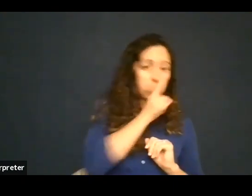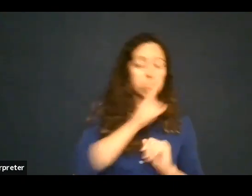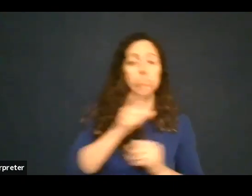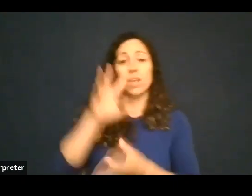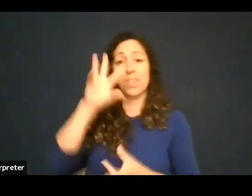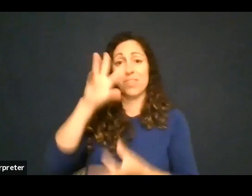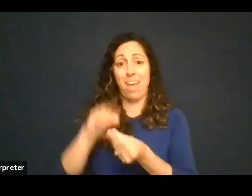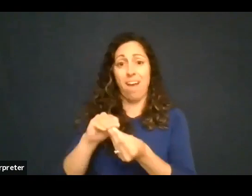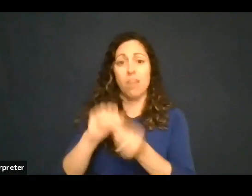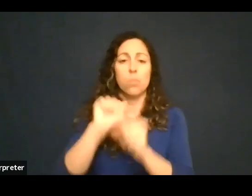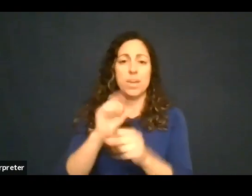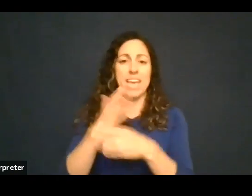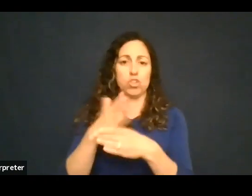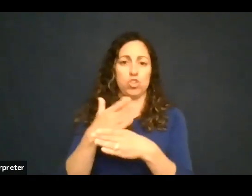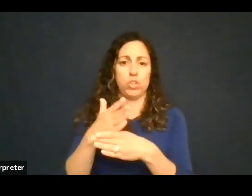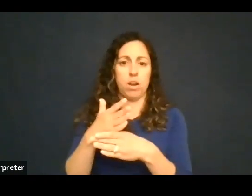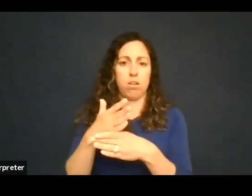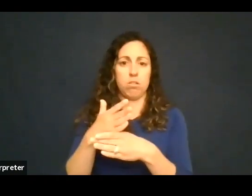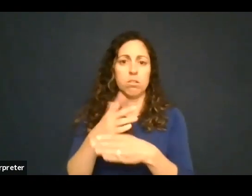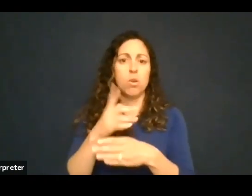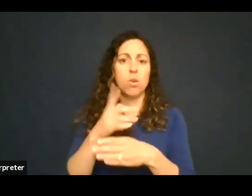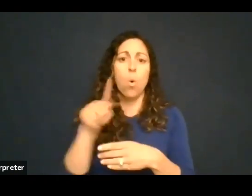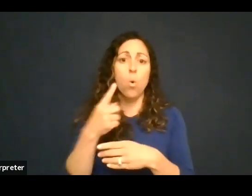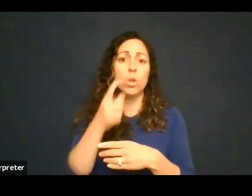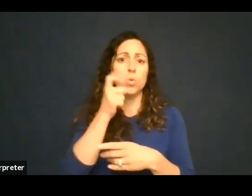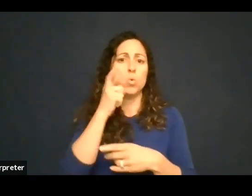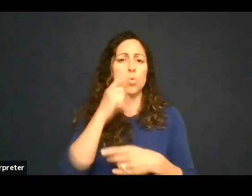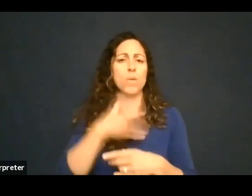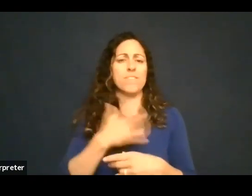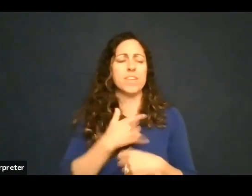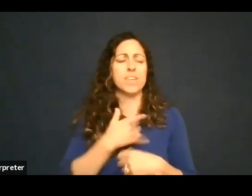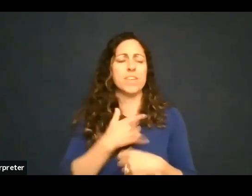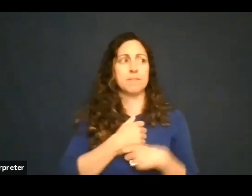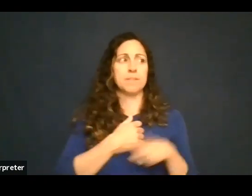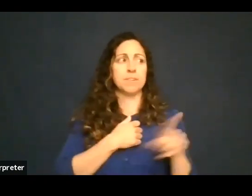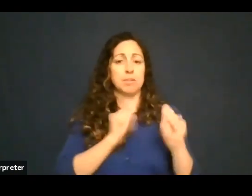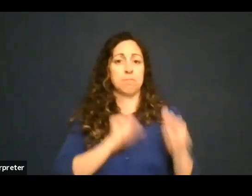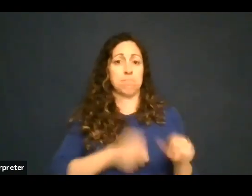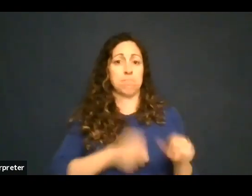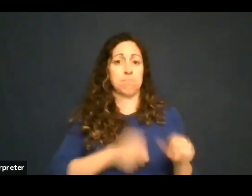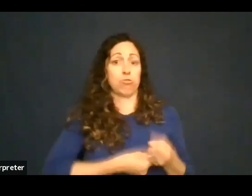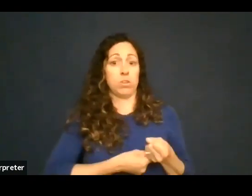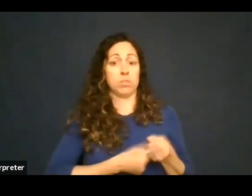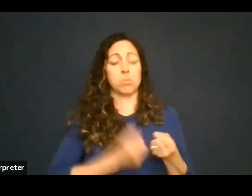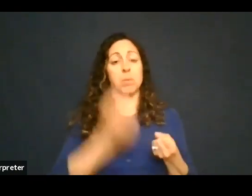And I have to say that nearly every one of those partners that we deal with or who've approached us are,